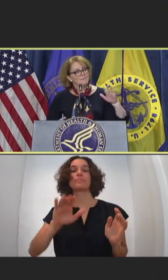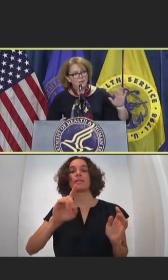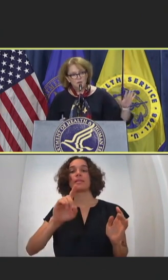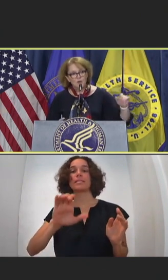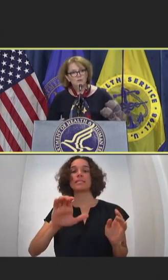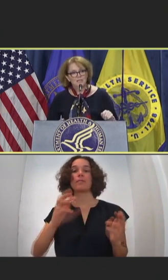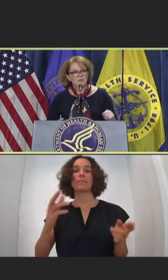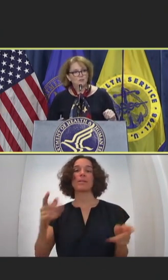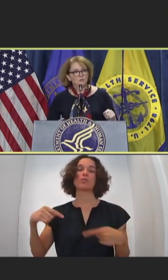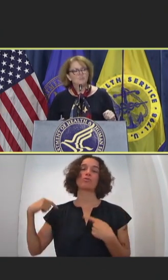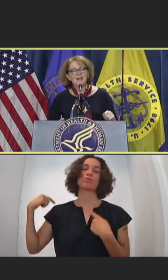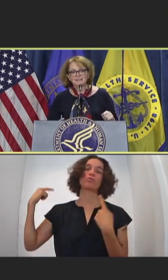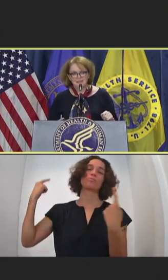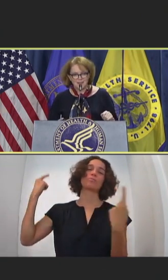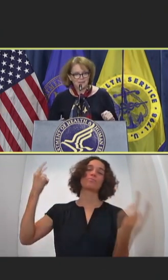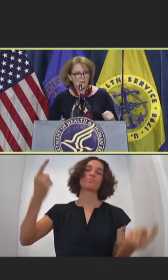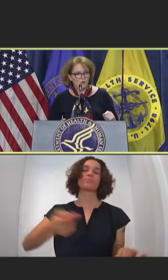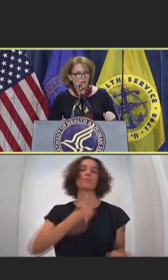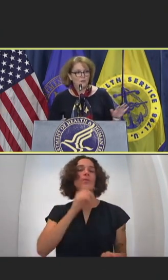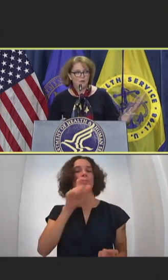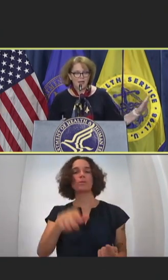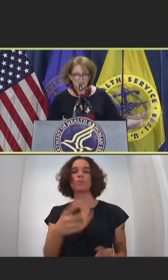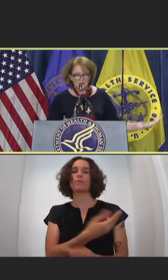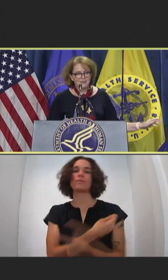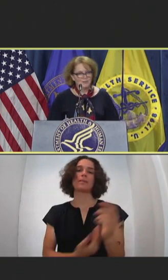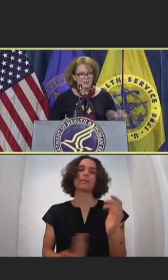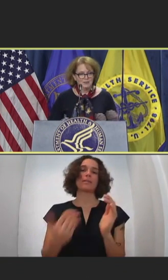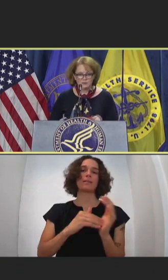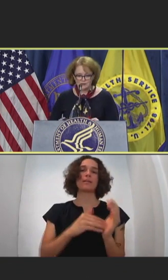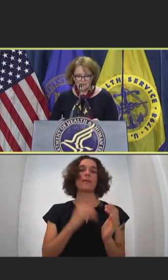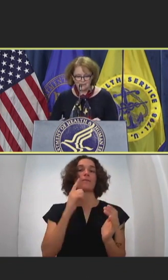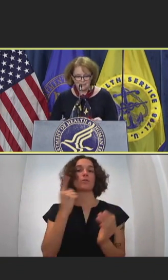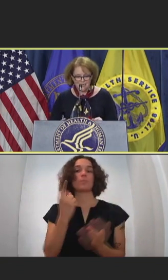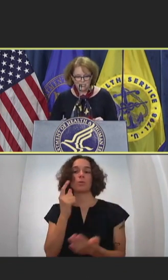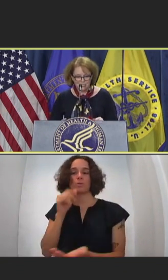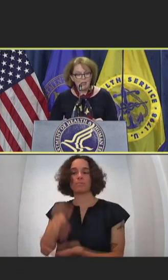you don't need to revaccinate someone who has documented history of vaccination.